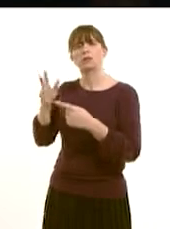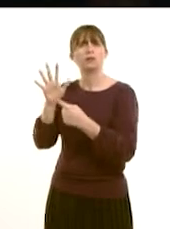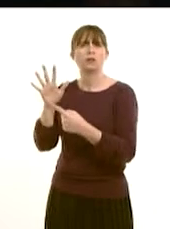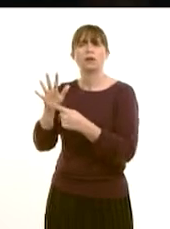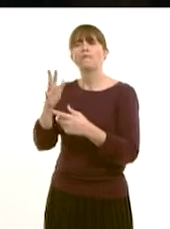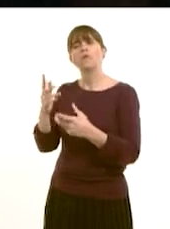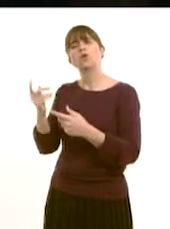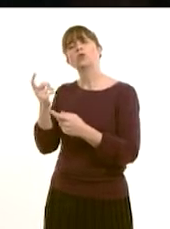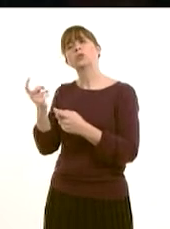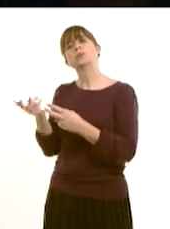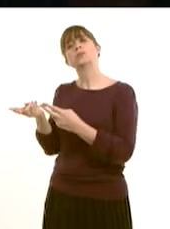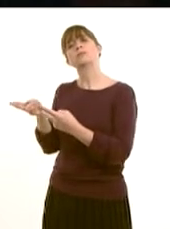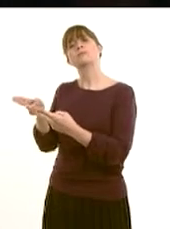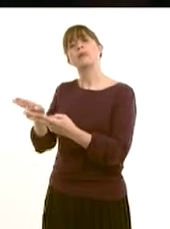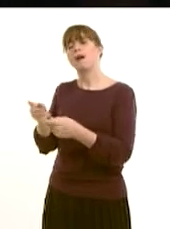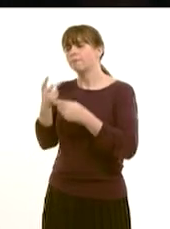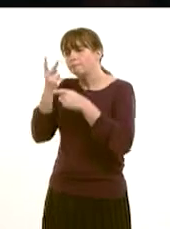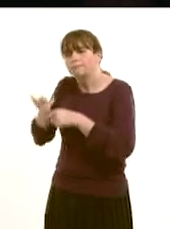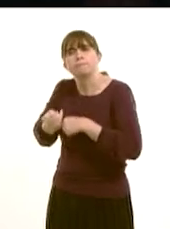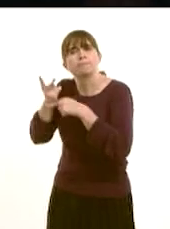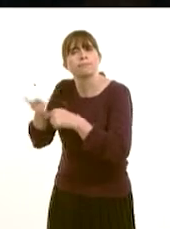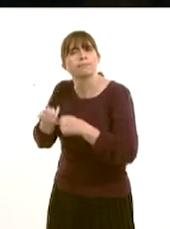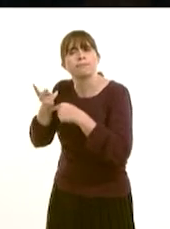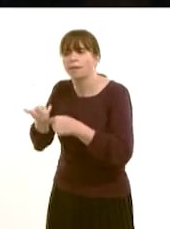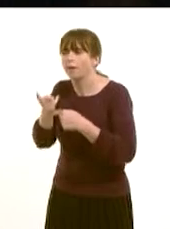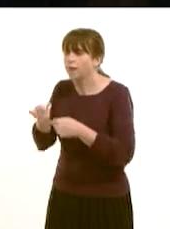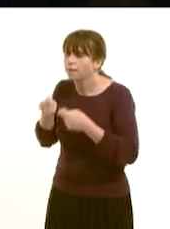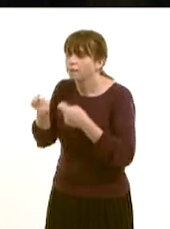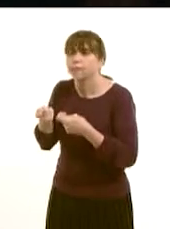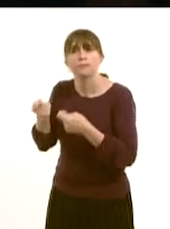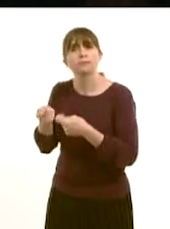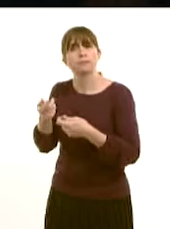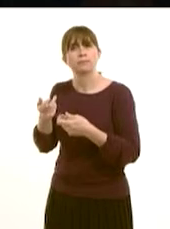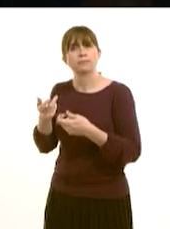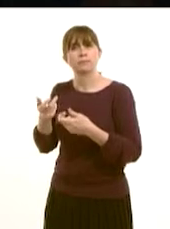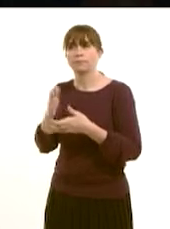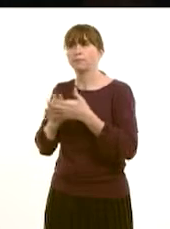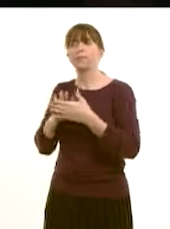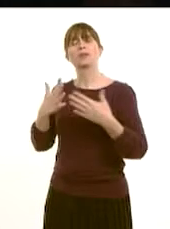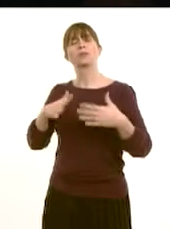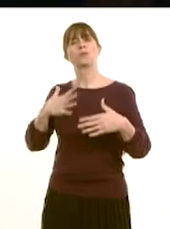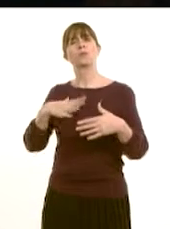The focus of modern hospice care is on helping people to live well until they die.